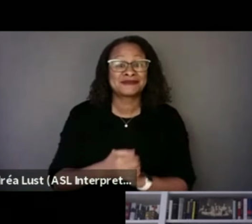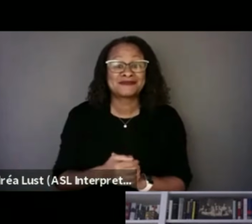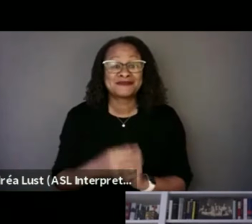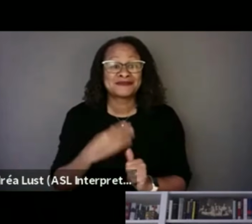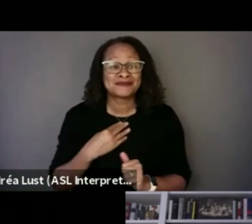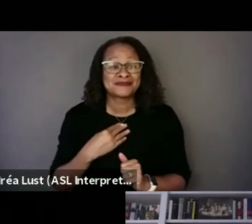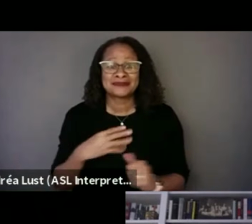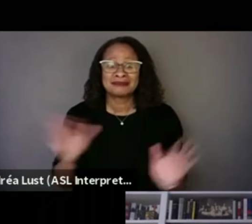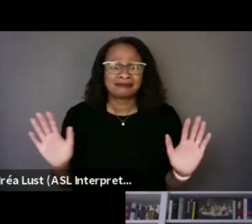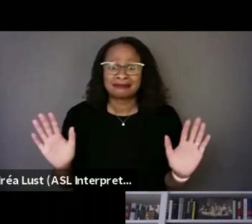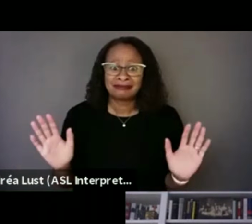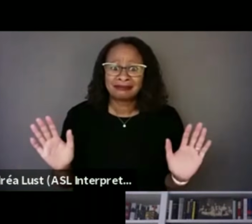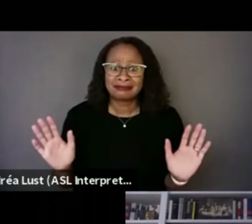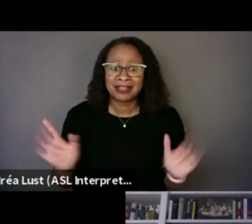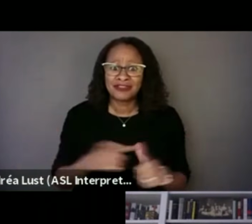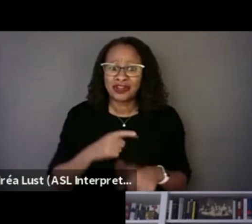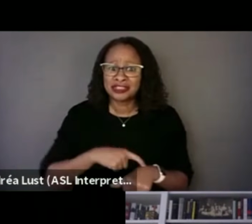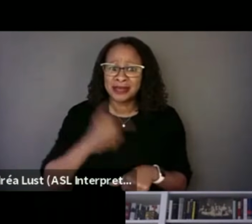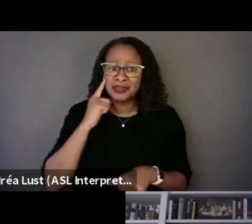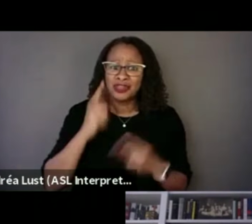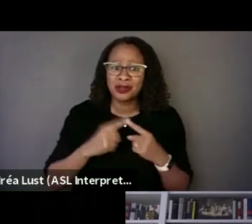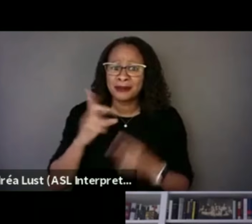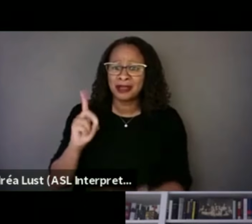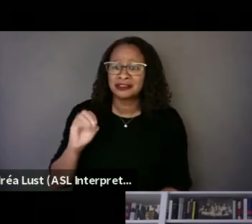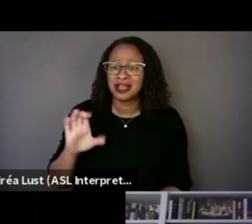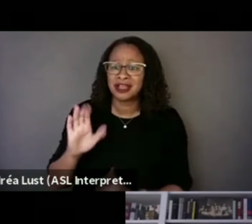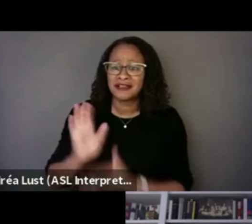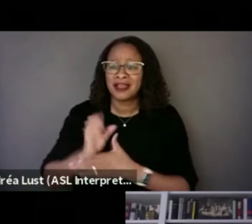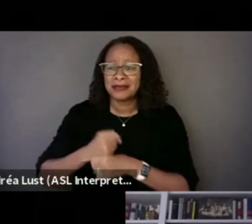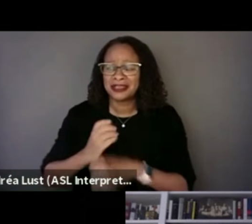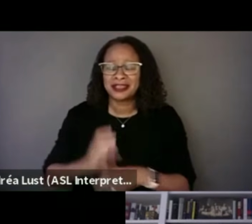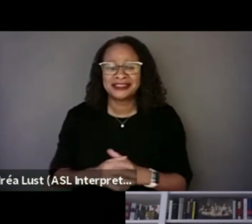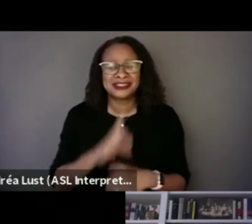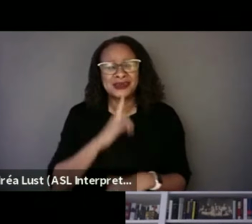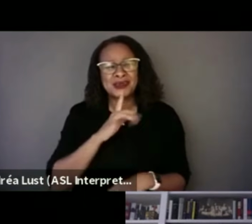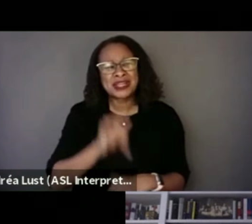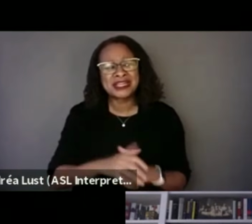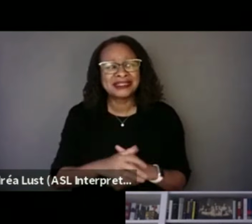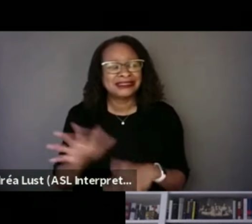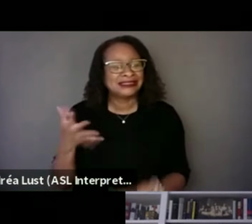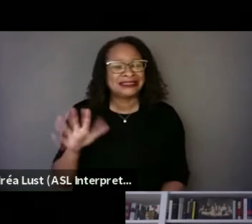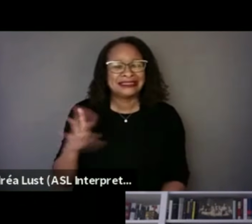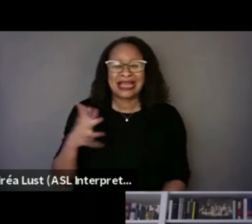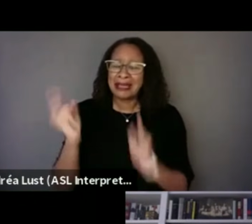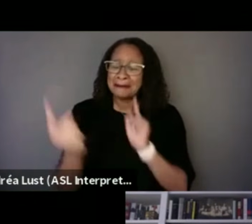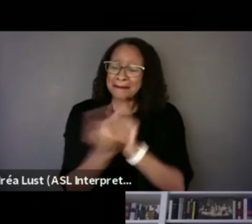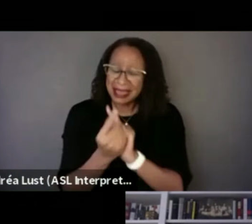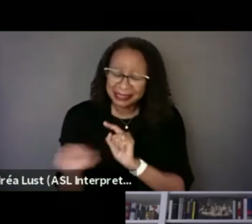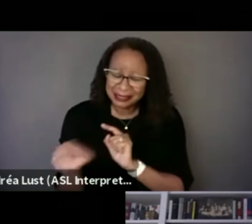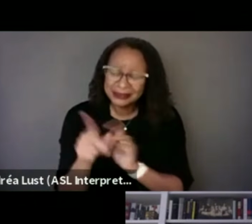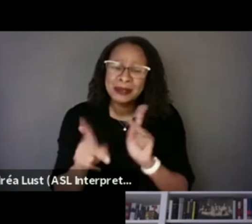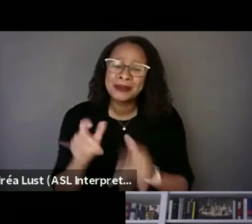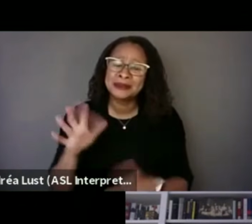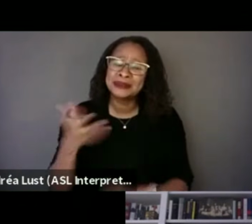Was that the first time that you thought about documentary filmmaking? And it was a really kind of... I met them, and it was sort of this like, oh.